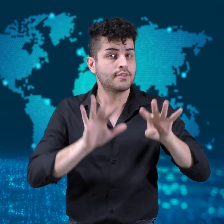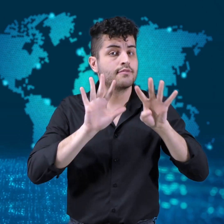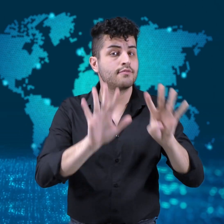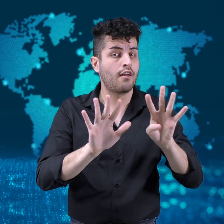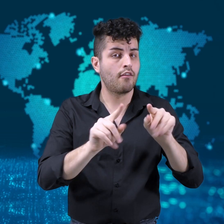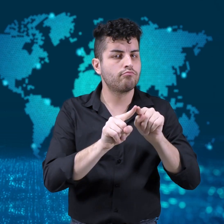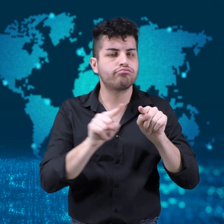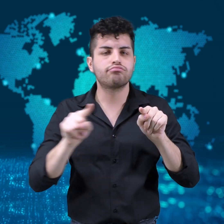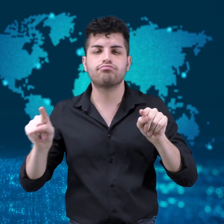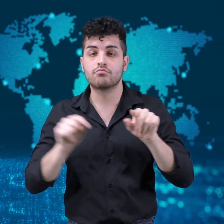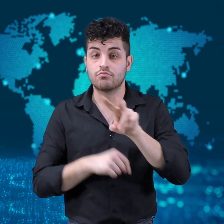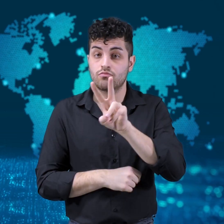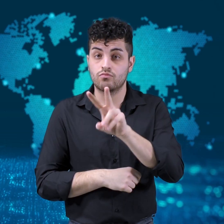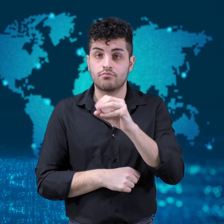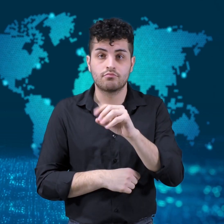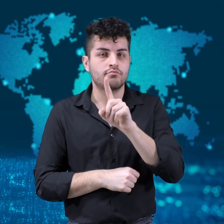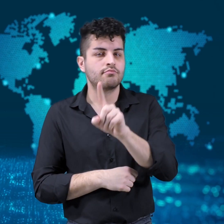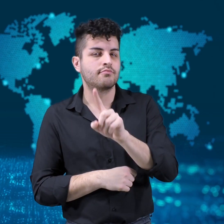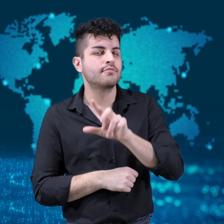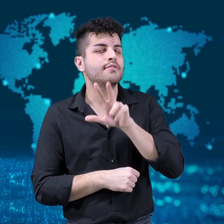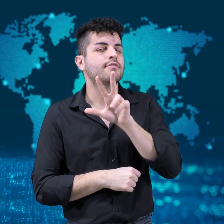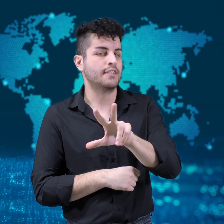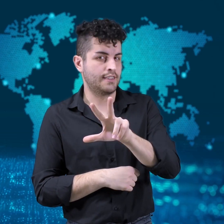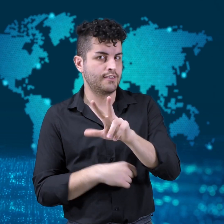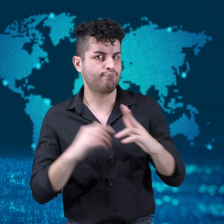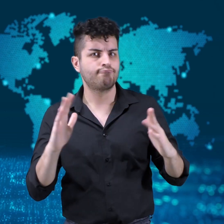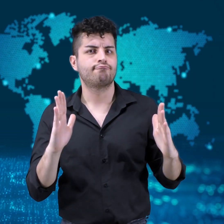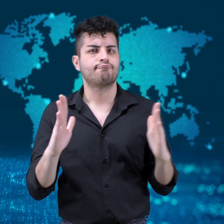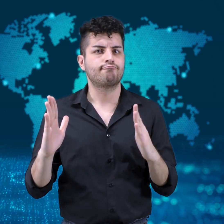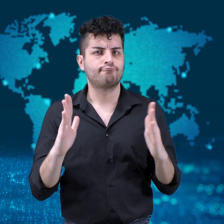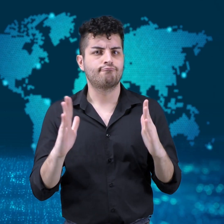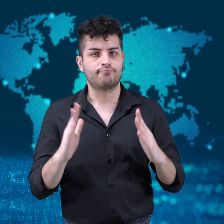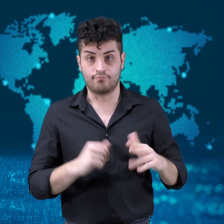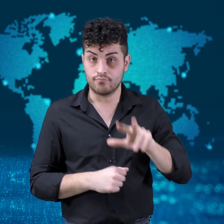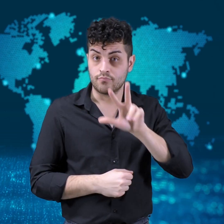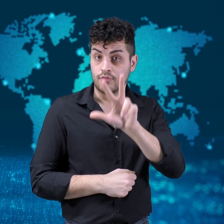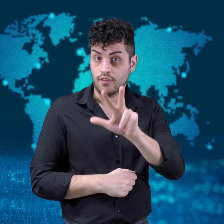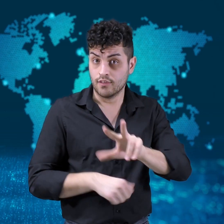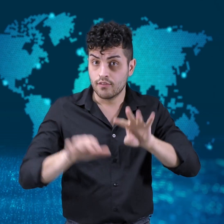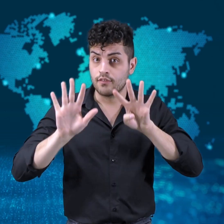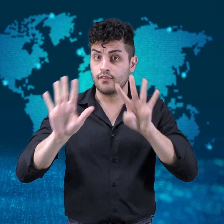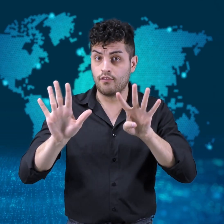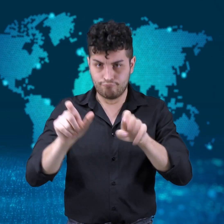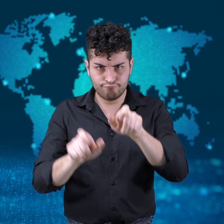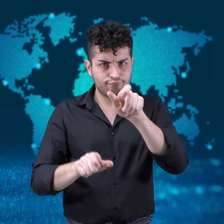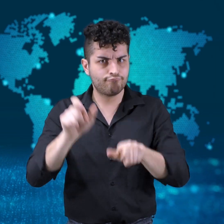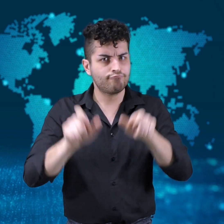war crimes that occurred between 2009 and 2013.